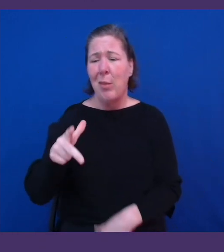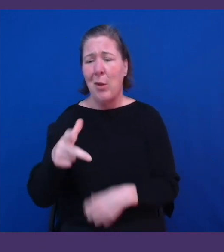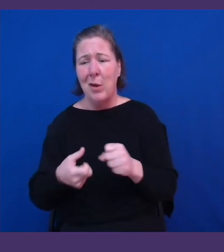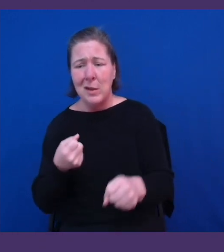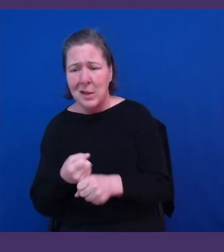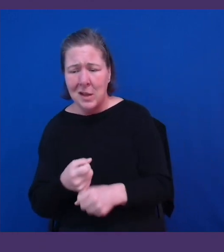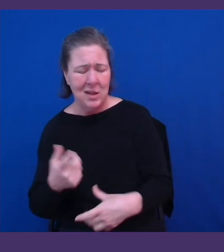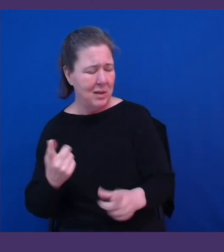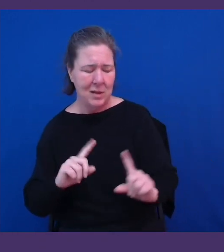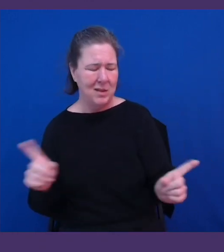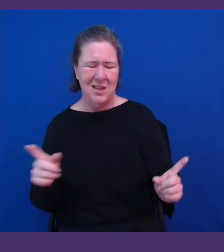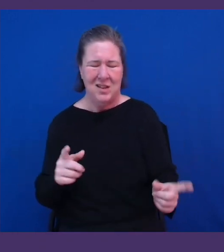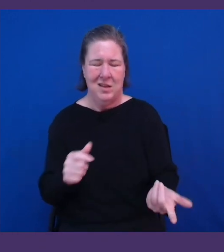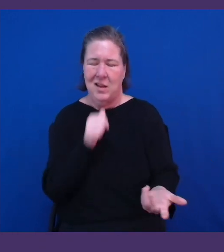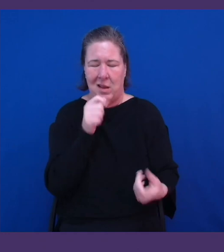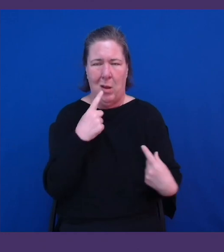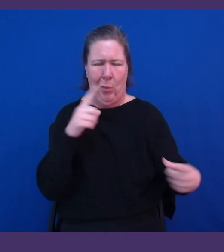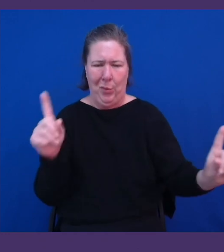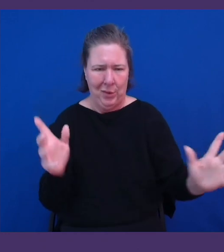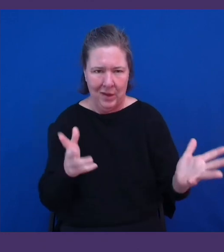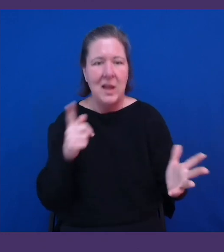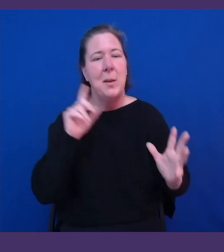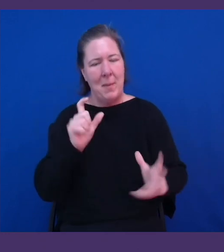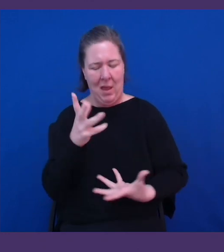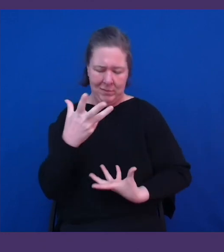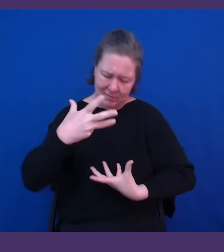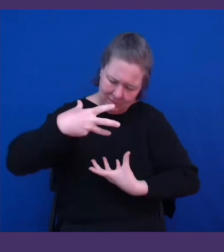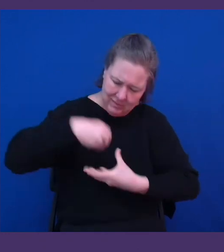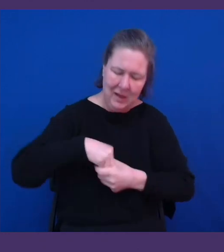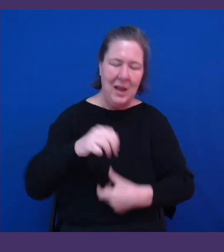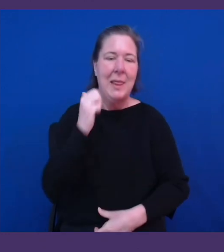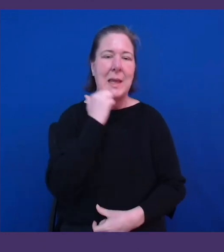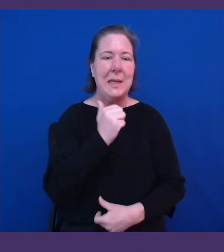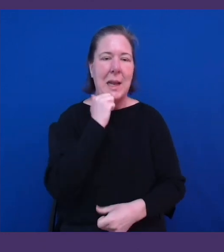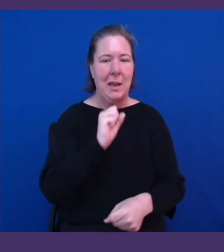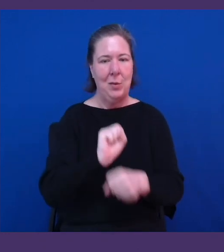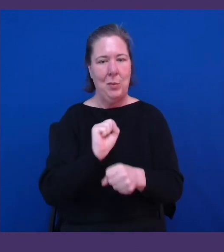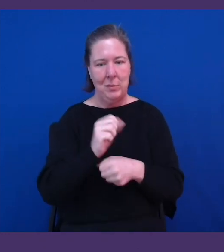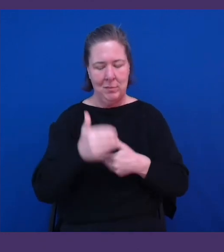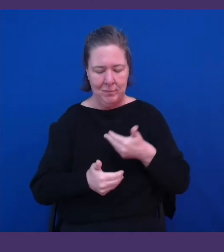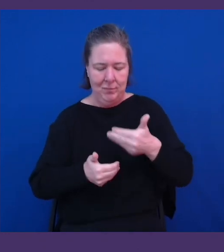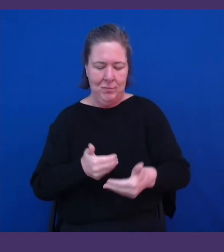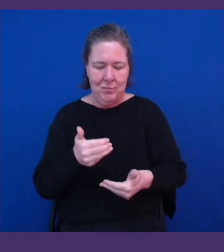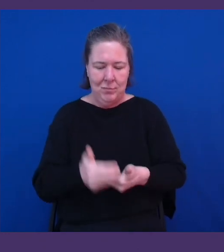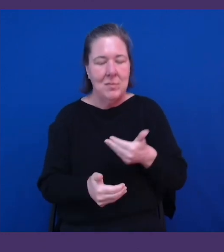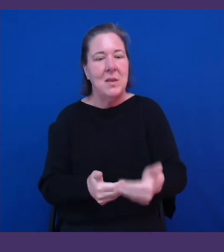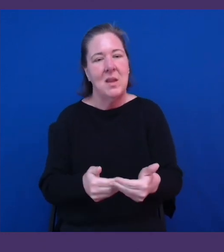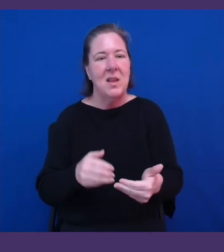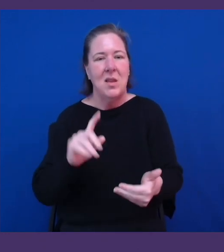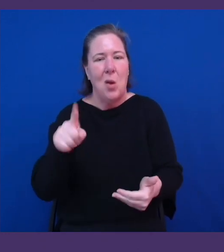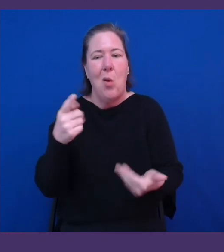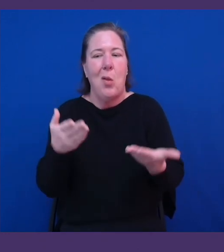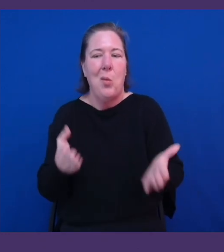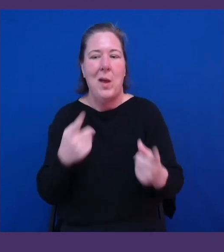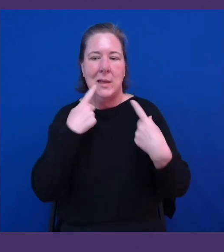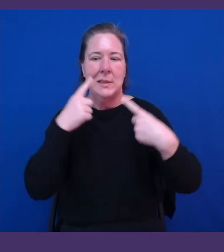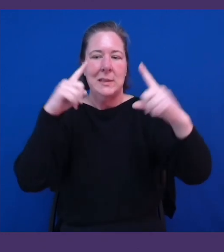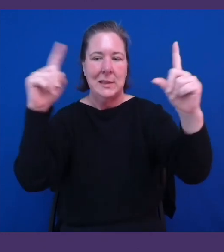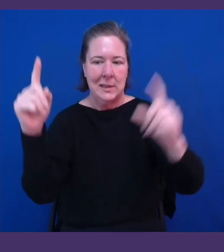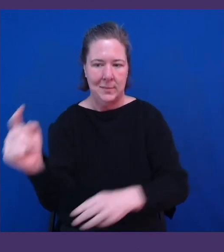So, you need to kind of build it into your daily workflow. I think that's the only way to succeed with accessibility, really.